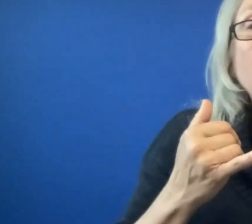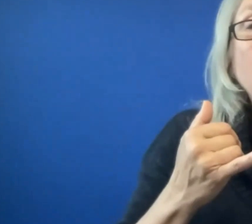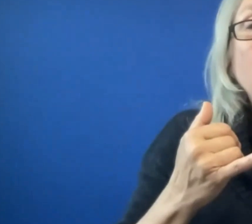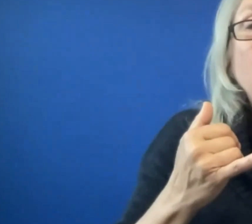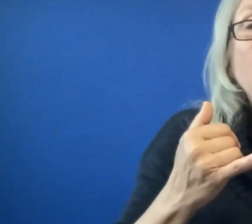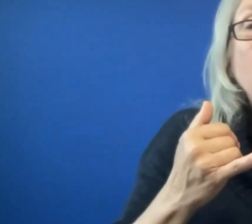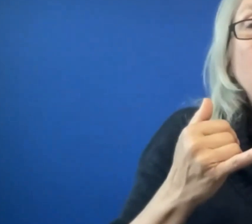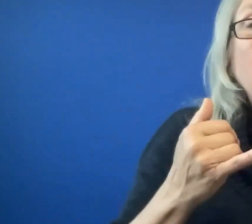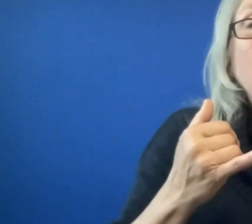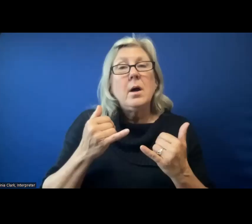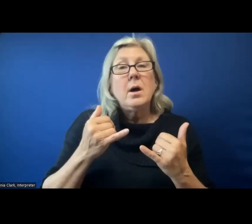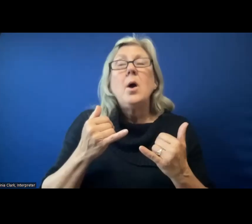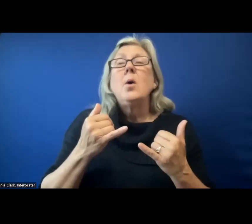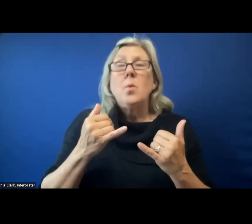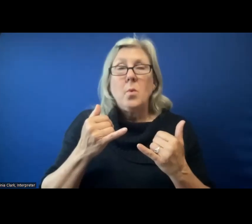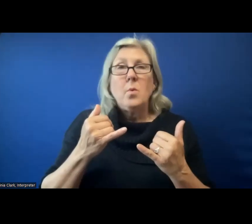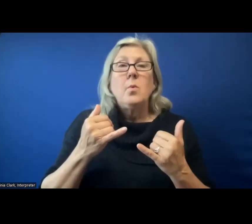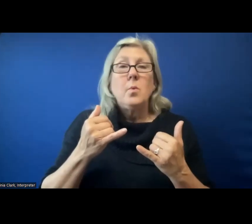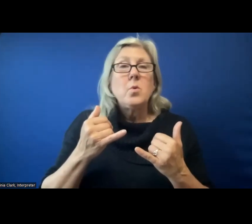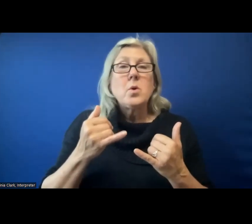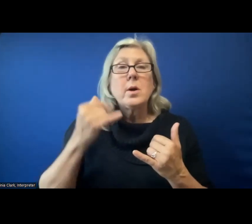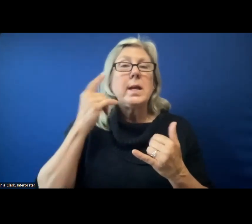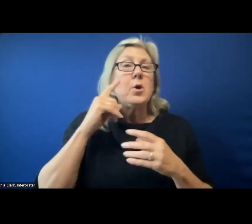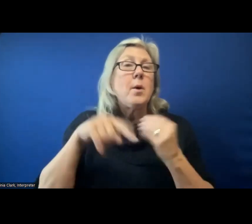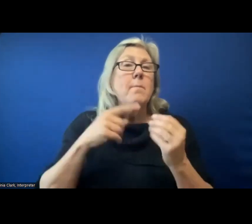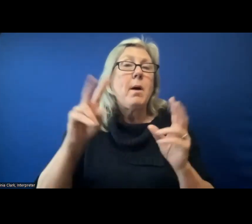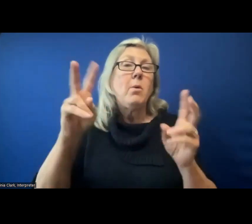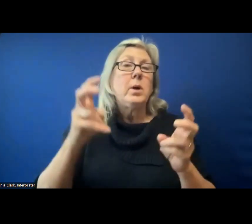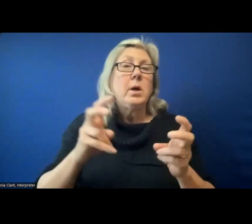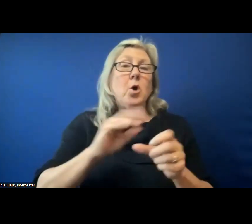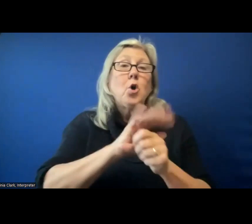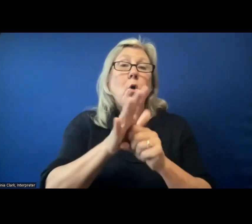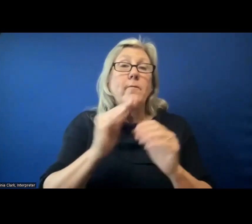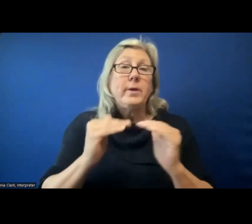COVID equity and we're going to hear from Kate Lerose.